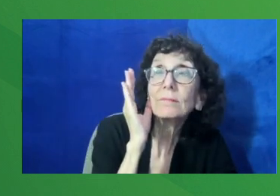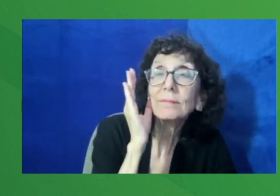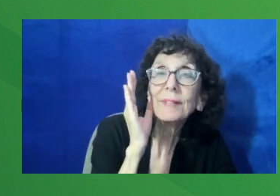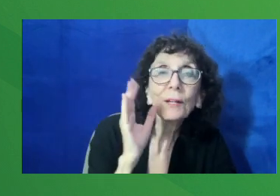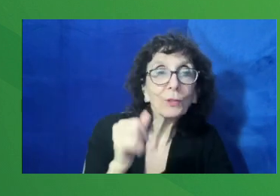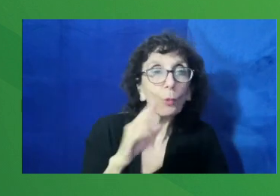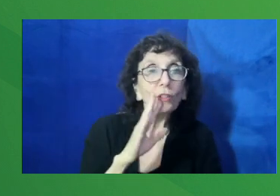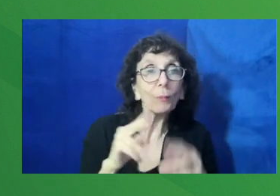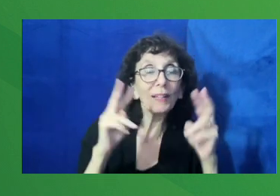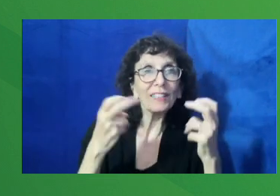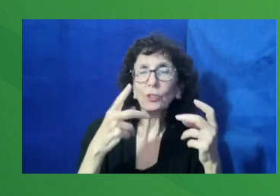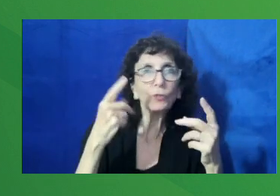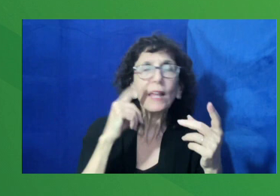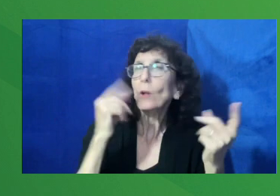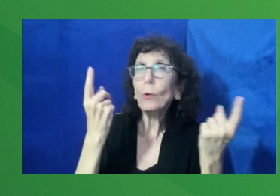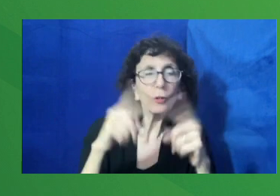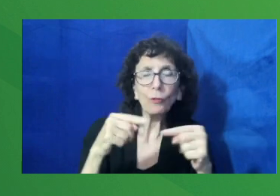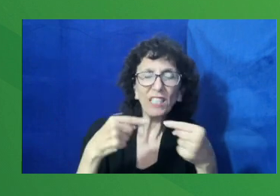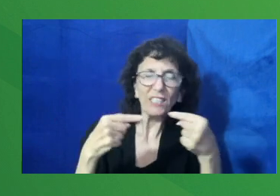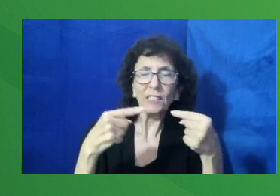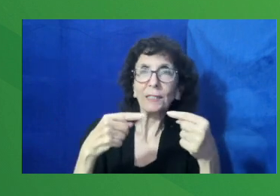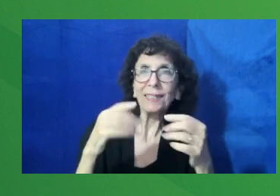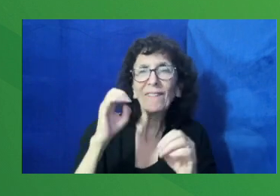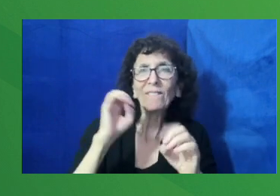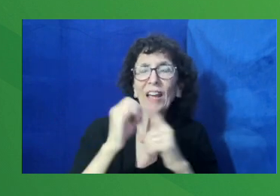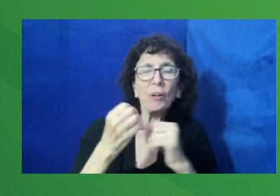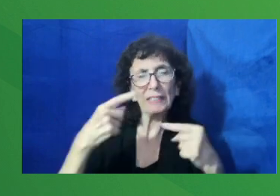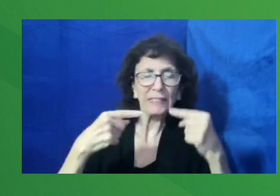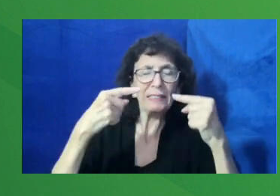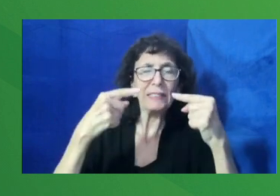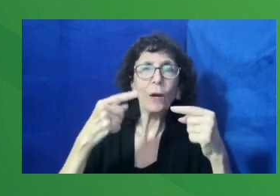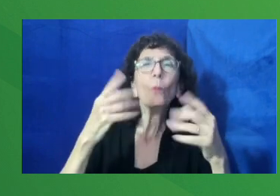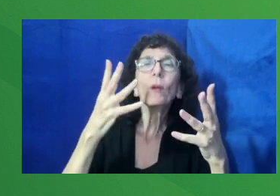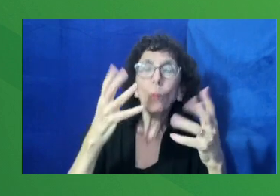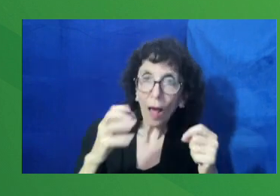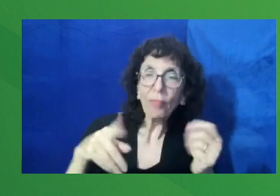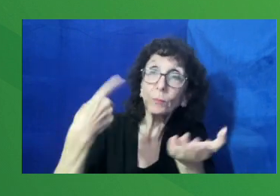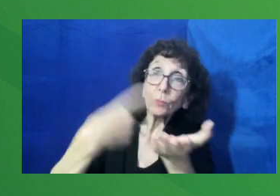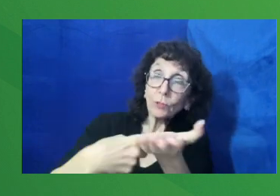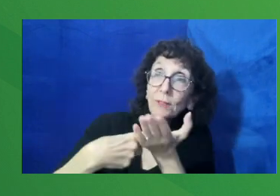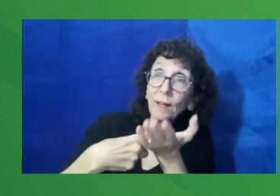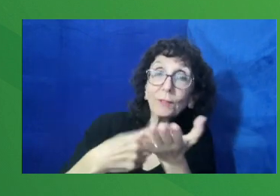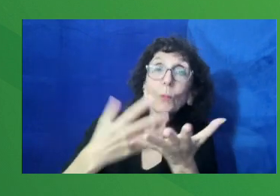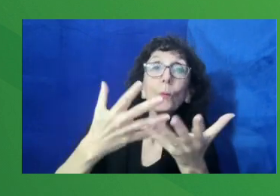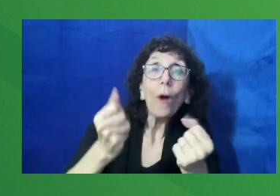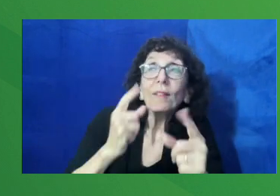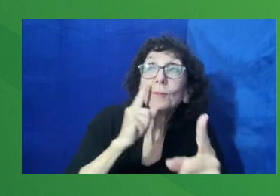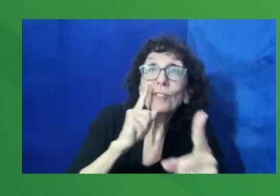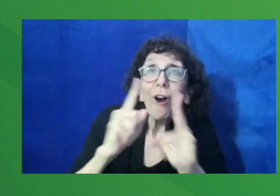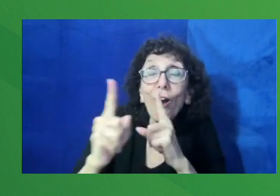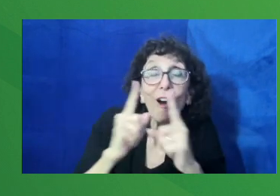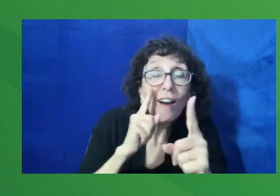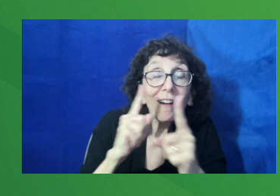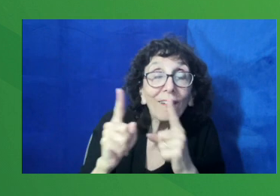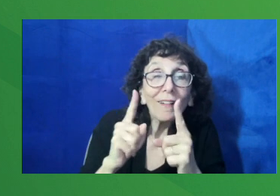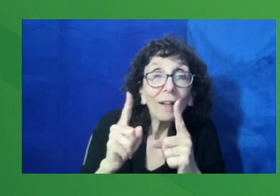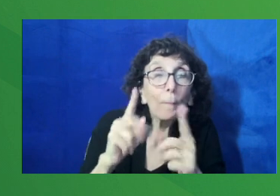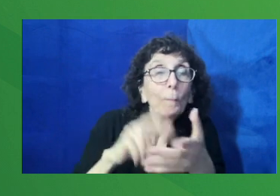and controversial environmental issues. If we want folks to engage in these issues and have conversations and further the message, they have to be willing to listen and